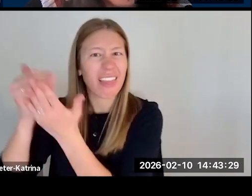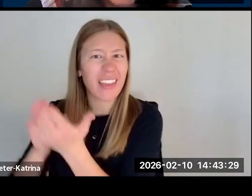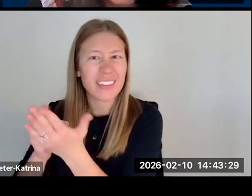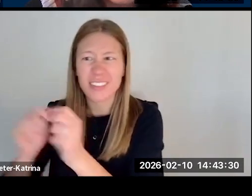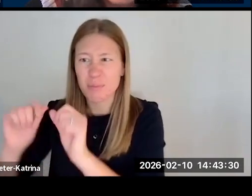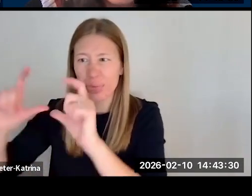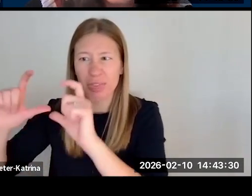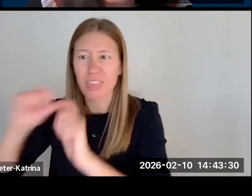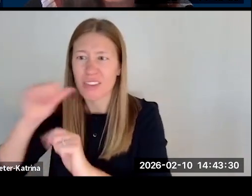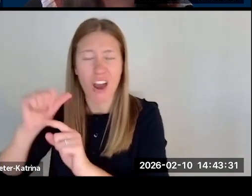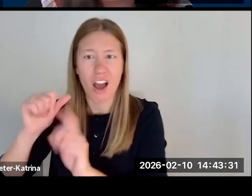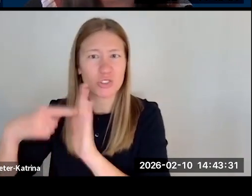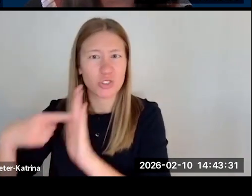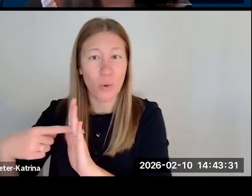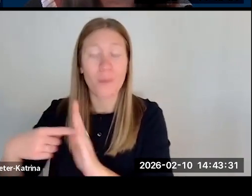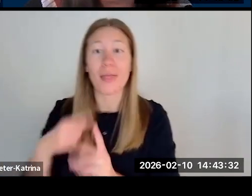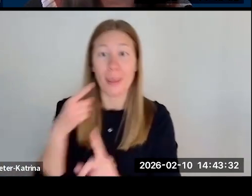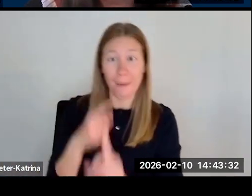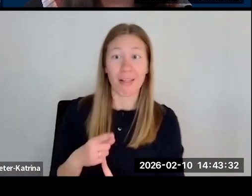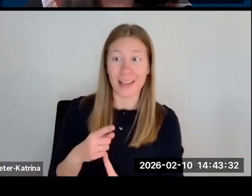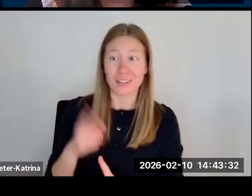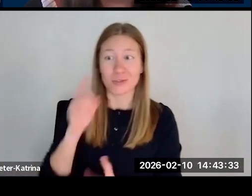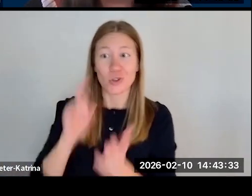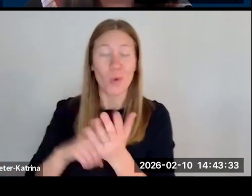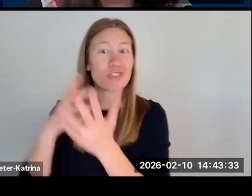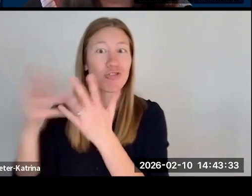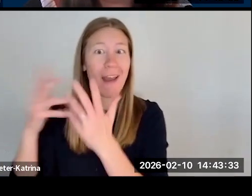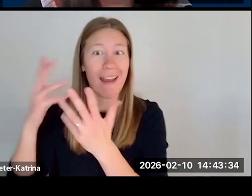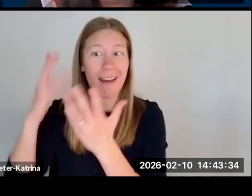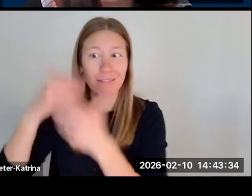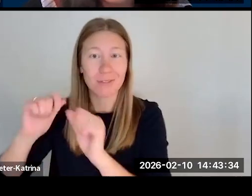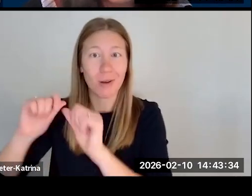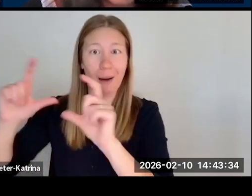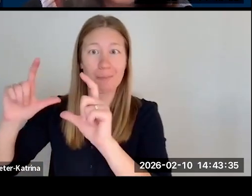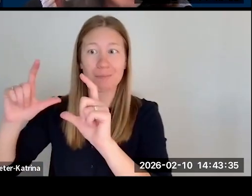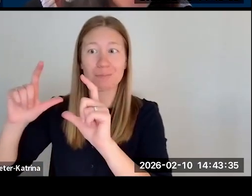but for my bulleted list it is formatted correctly because I'm using the list option built in.